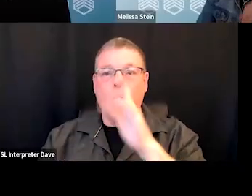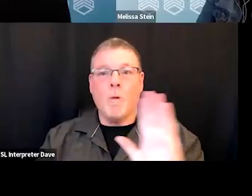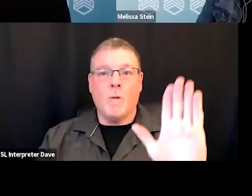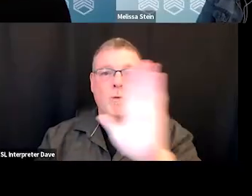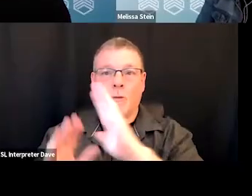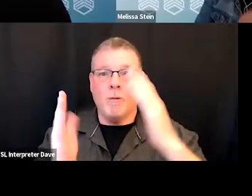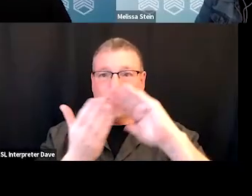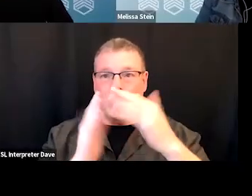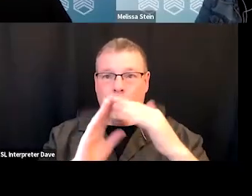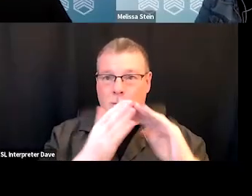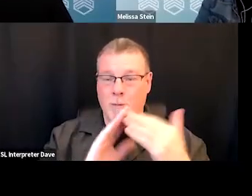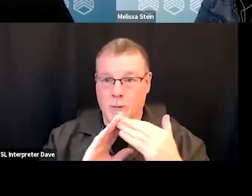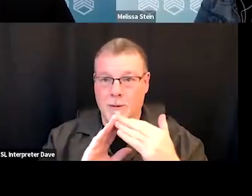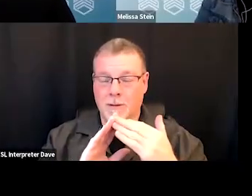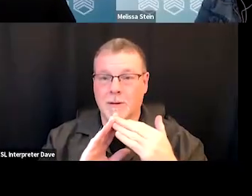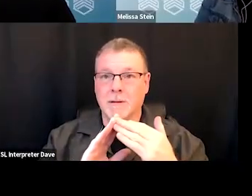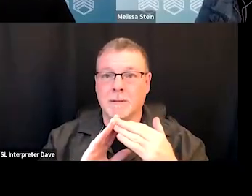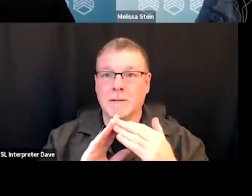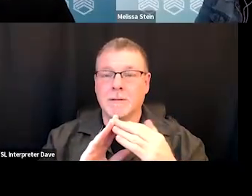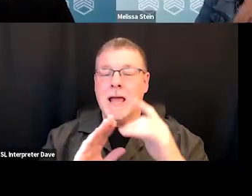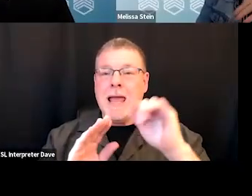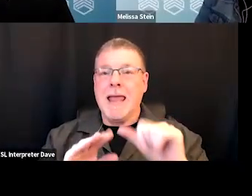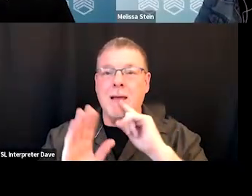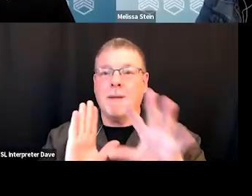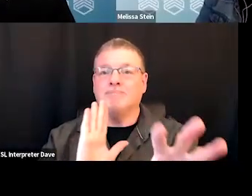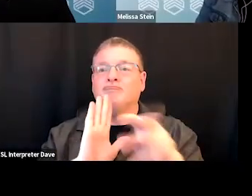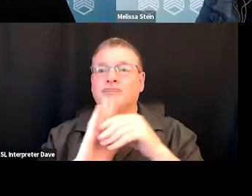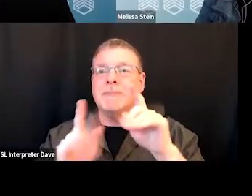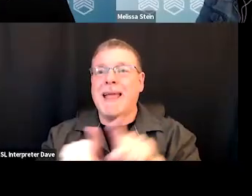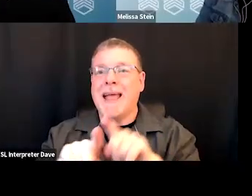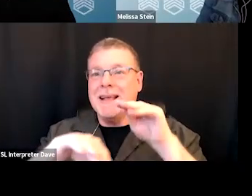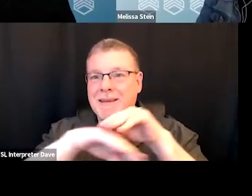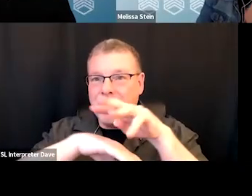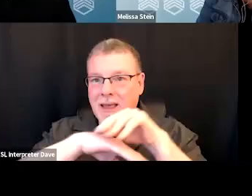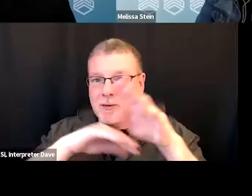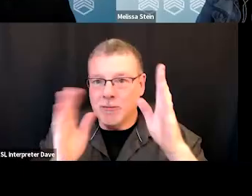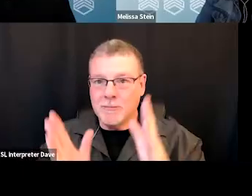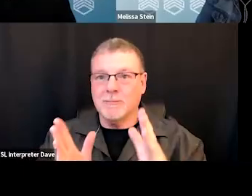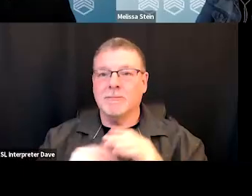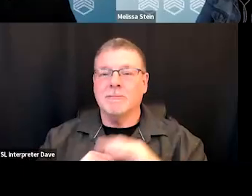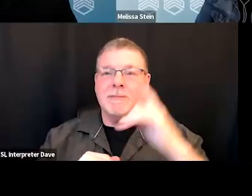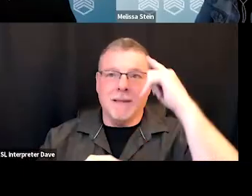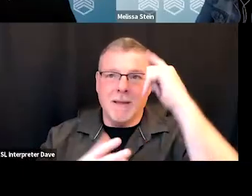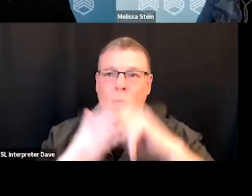could be tapped as an advisor to help you all think through what might be the next best steps for us.